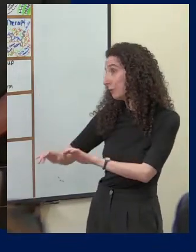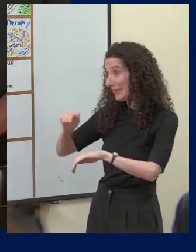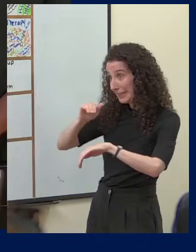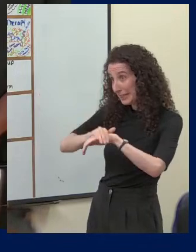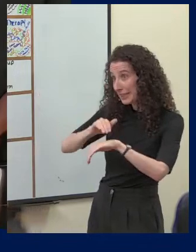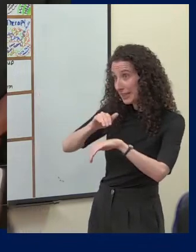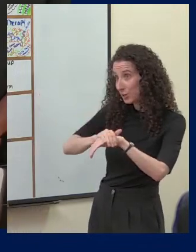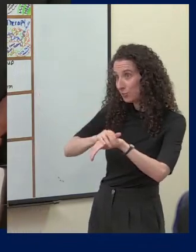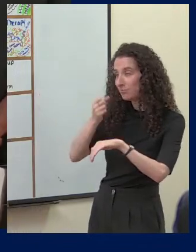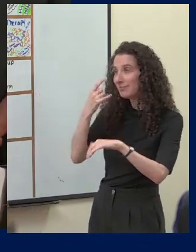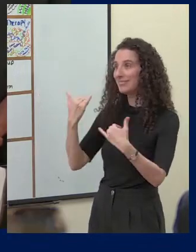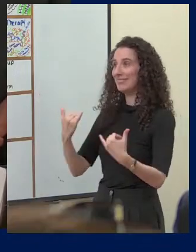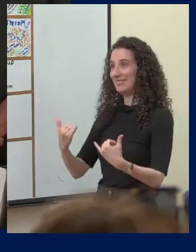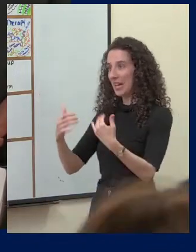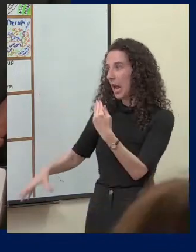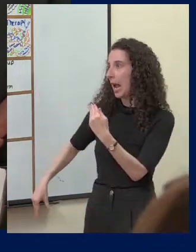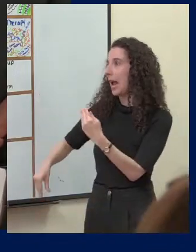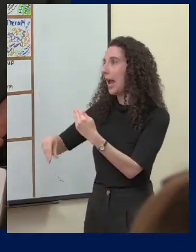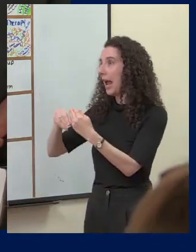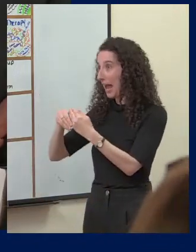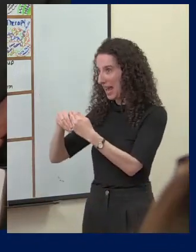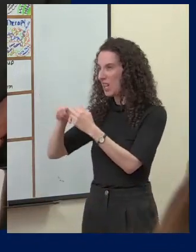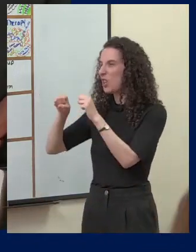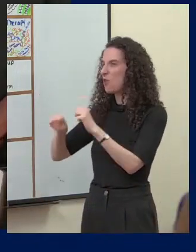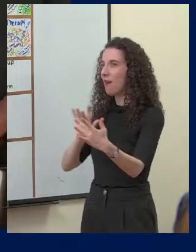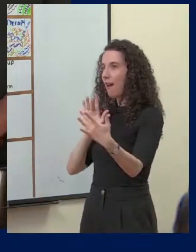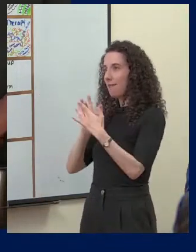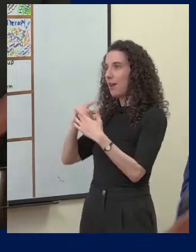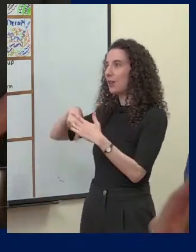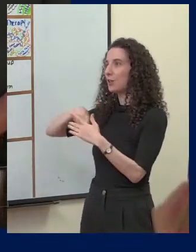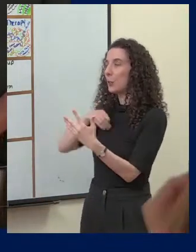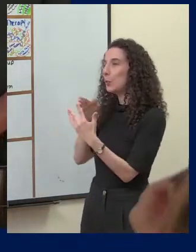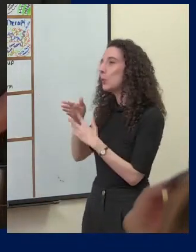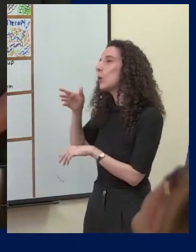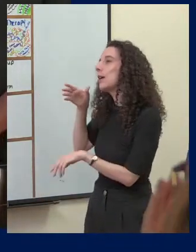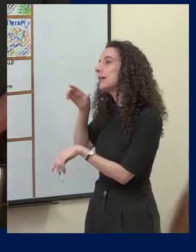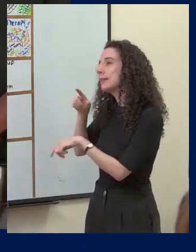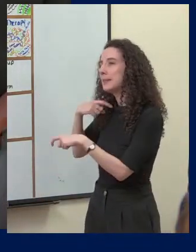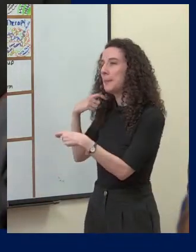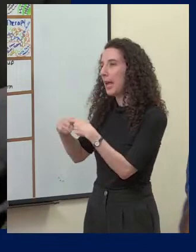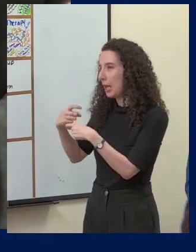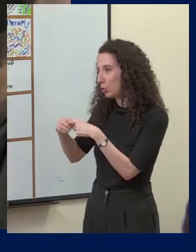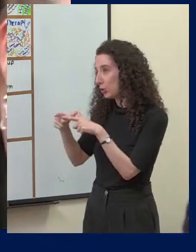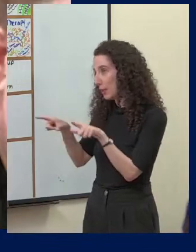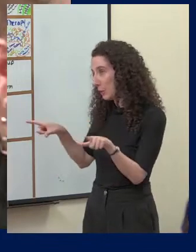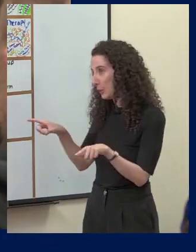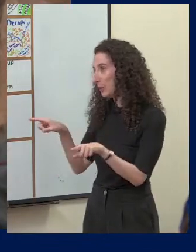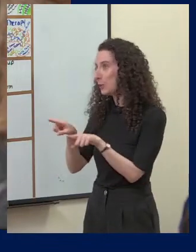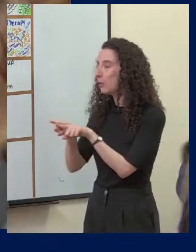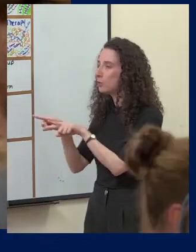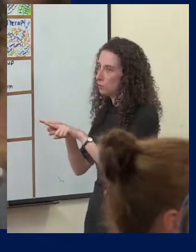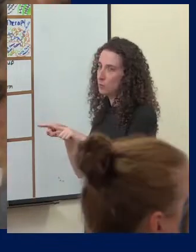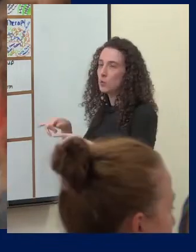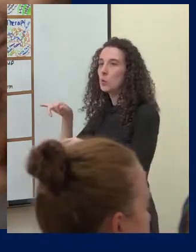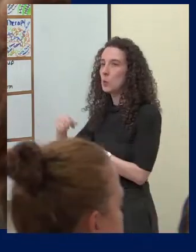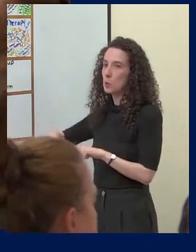someone by phone, text or chat in Spanish as well. And for that, we are all very proud.